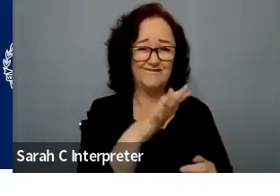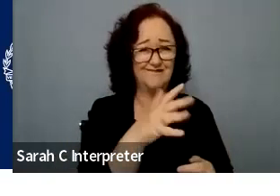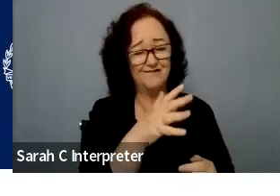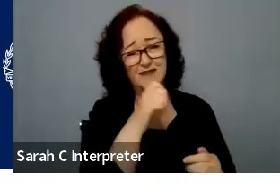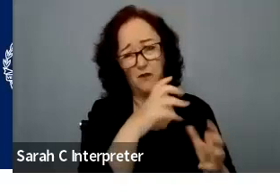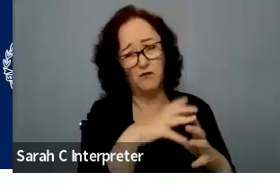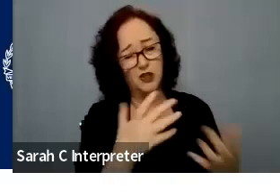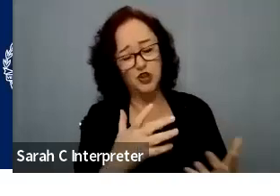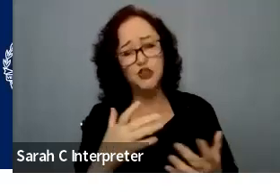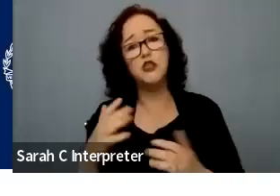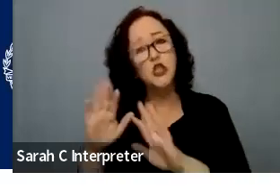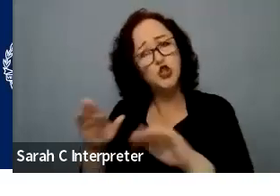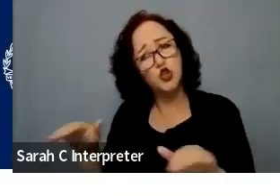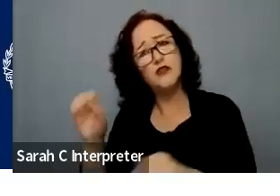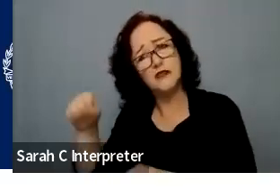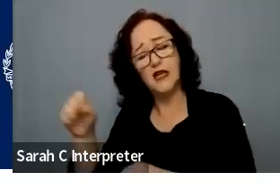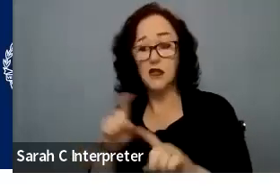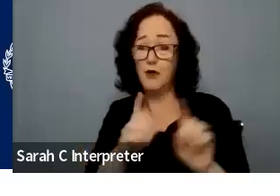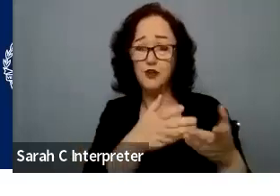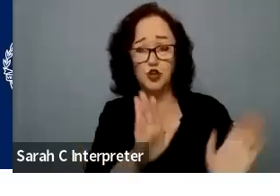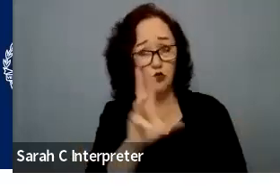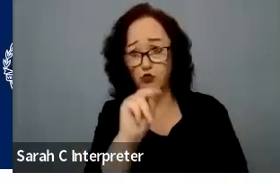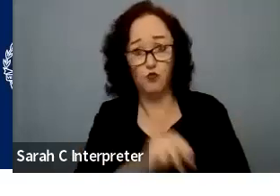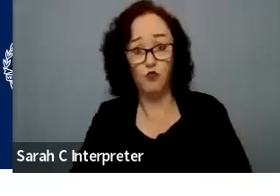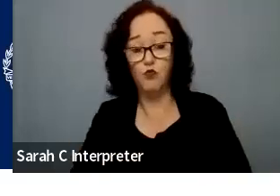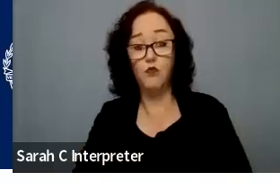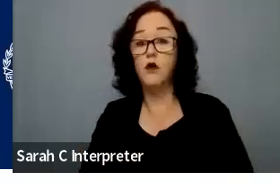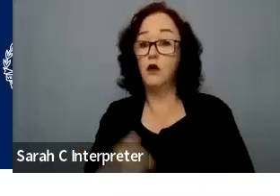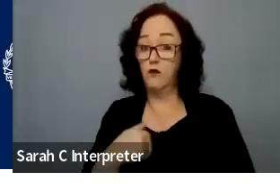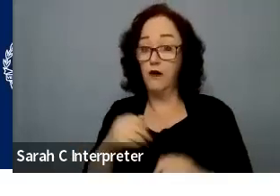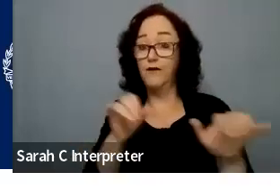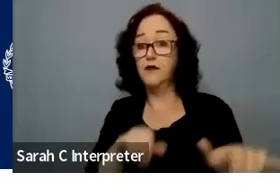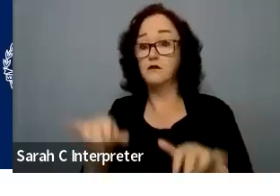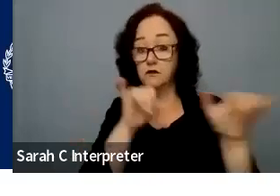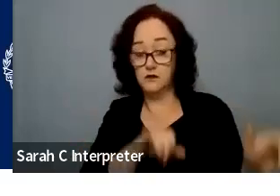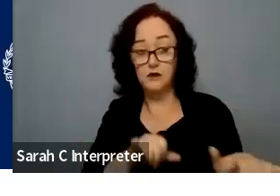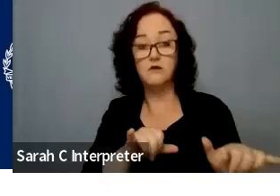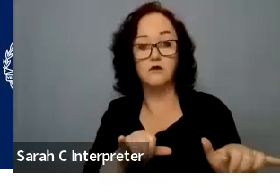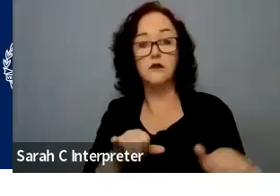We have had standardized patients with physical disability for that period of time,